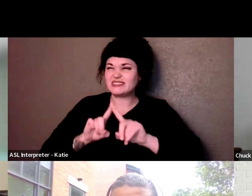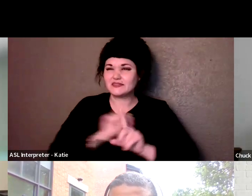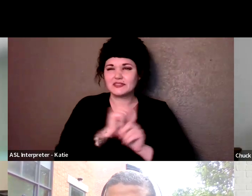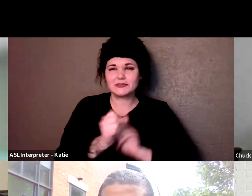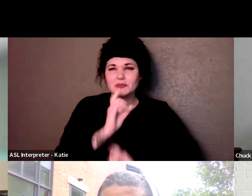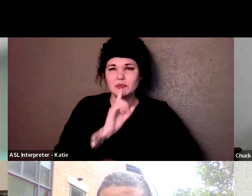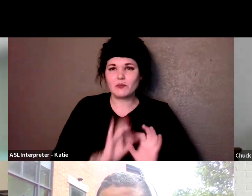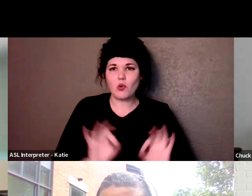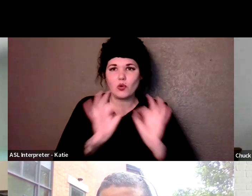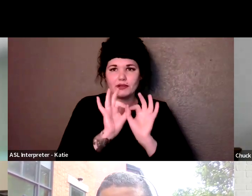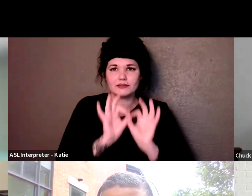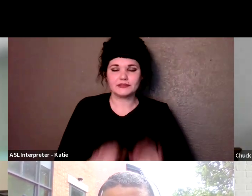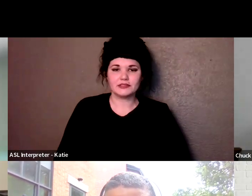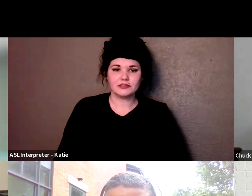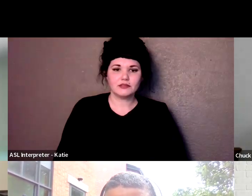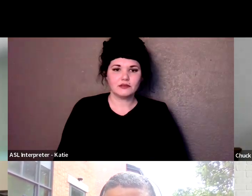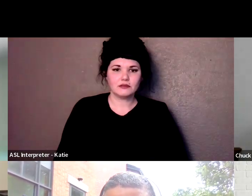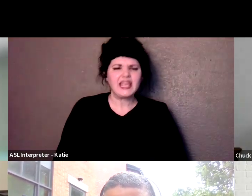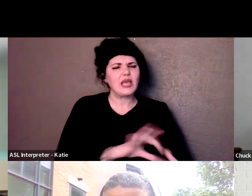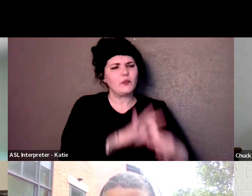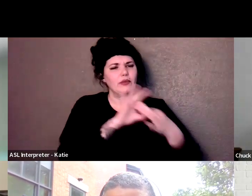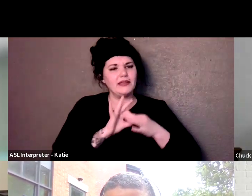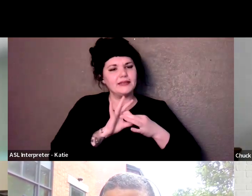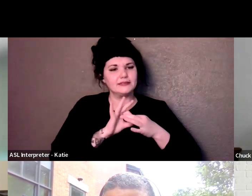the conversations about talking about mental health because they're